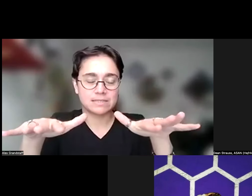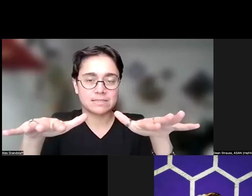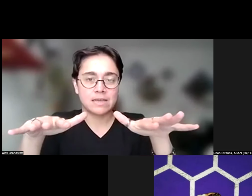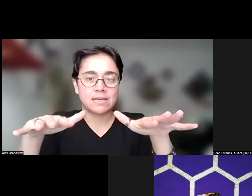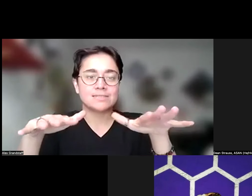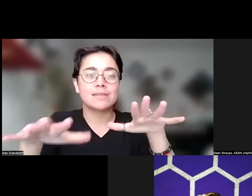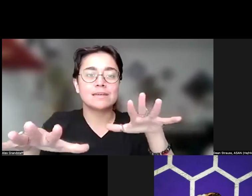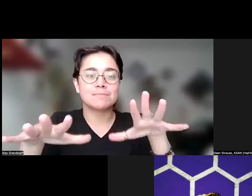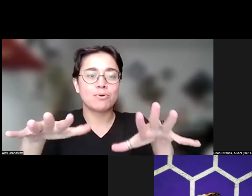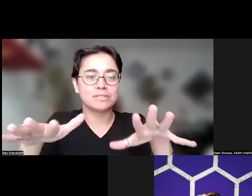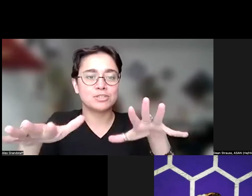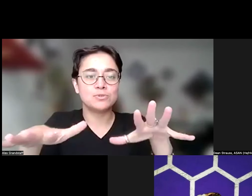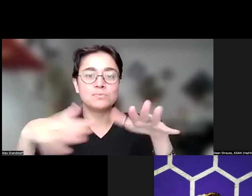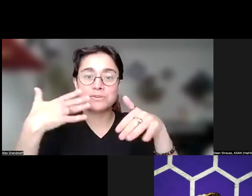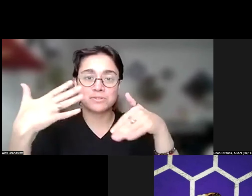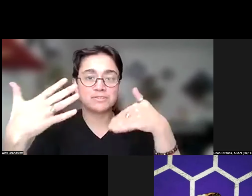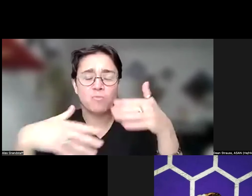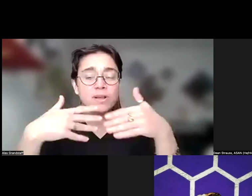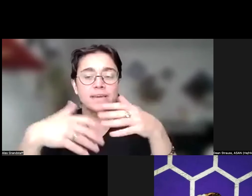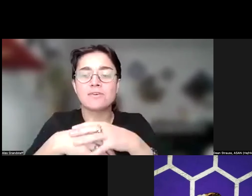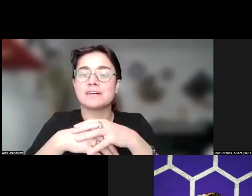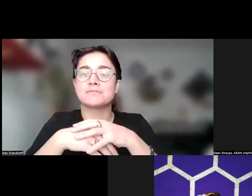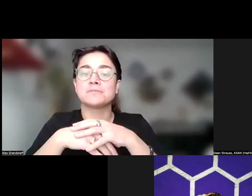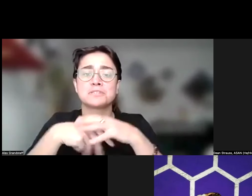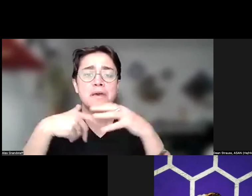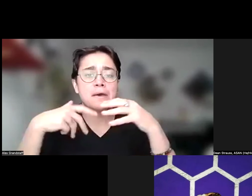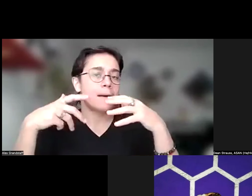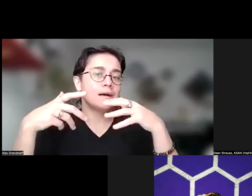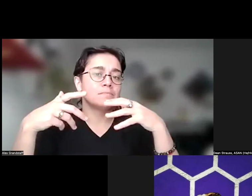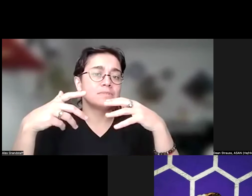Those are different levels of risk. They require different skill sets.